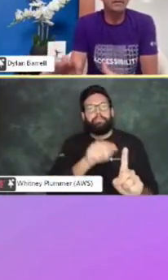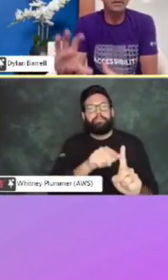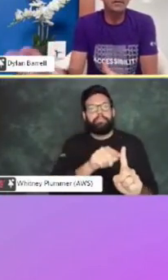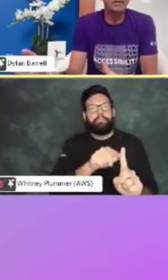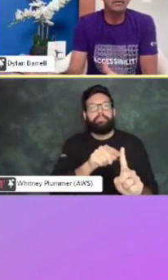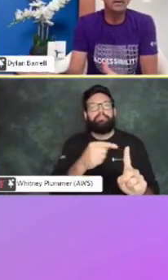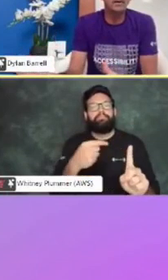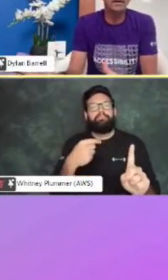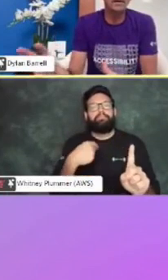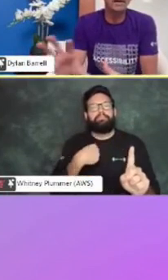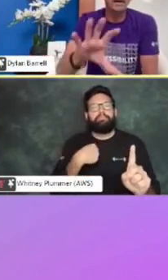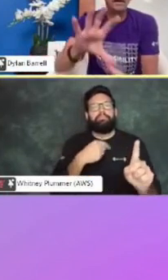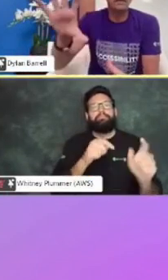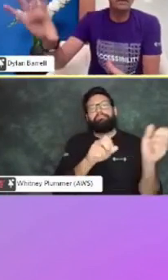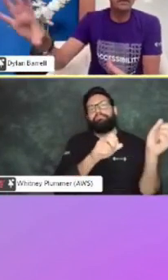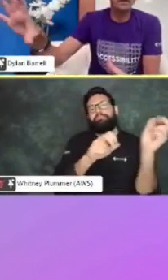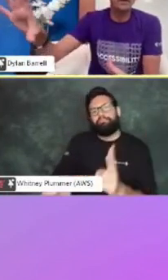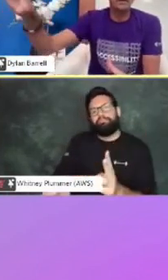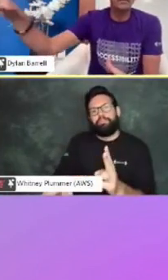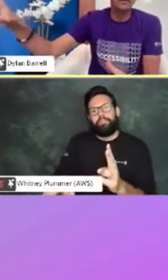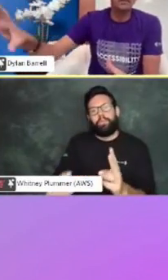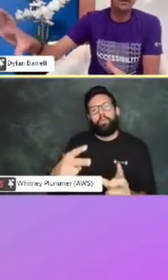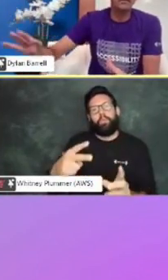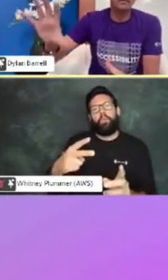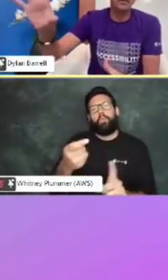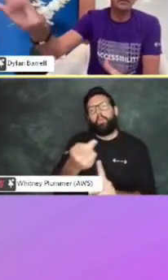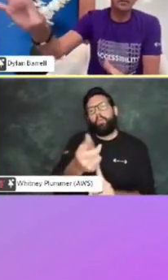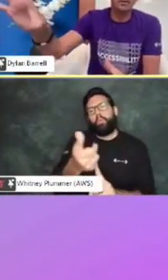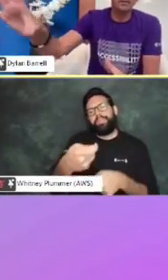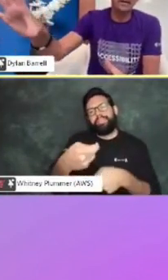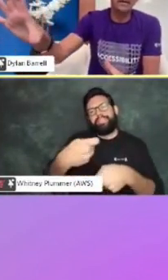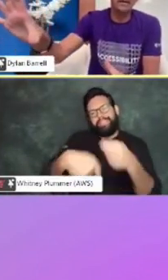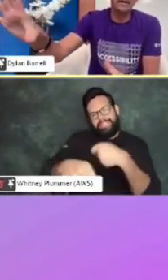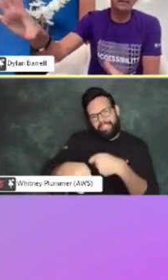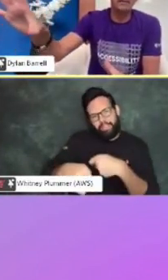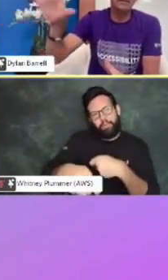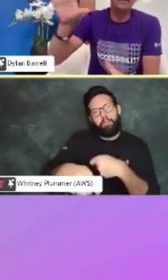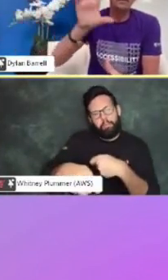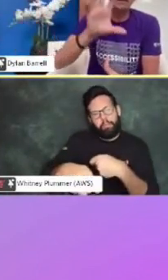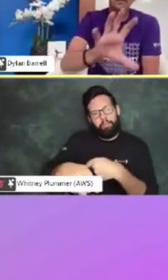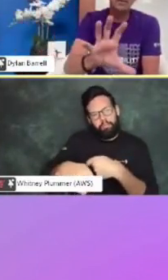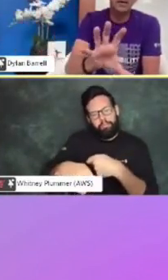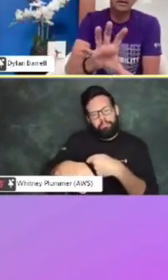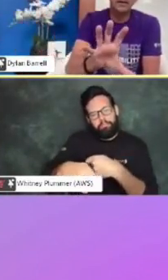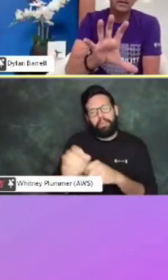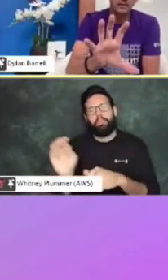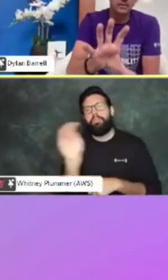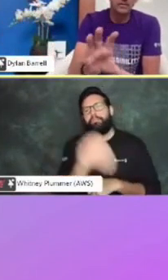it gets de-duplicated and eventually goes through a process where it's automatically labeled, it's curated by humans,